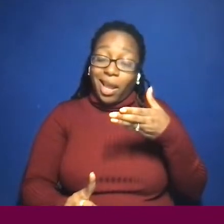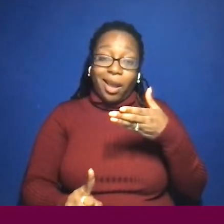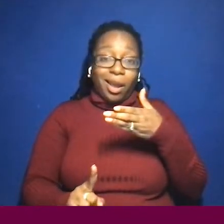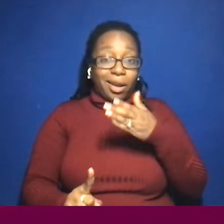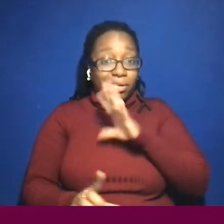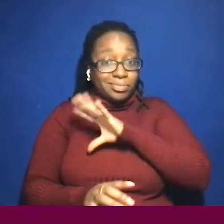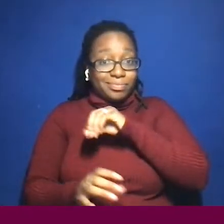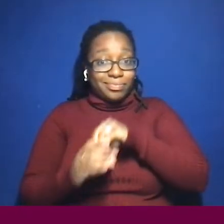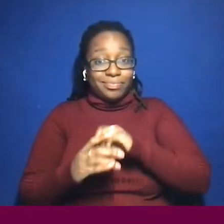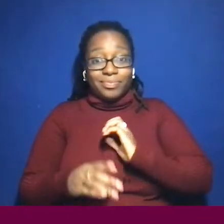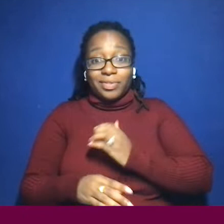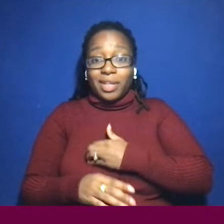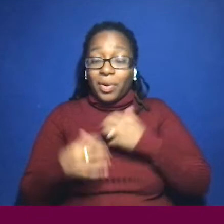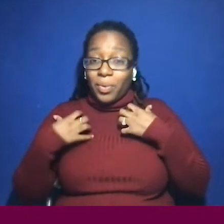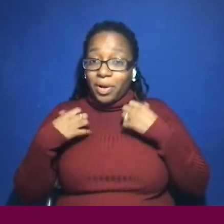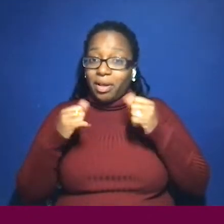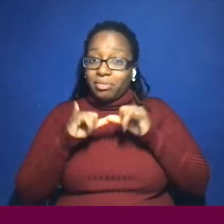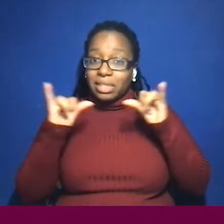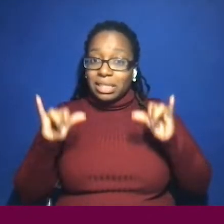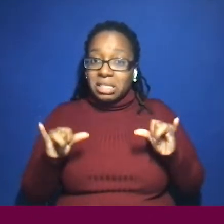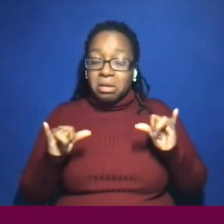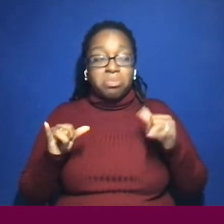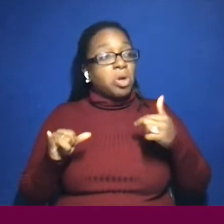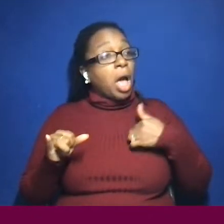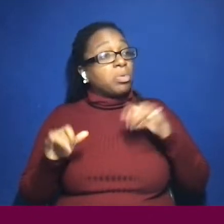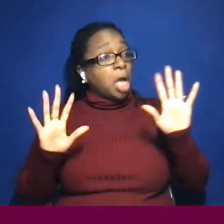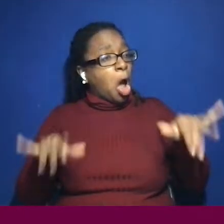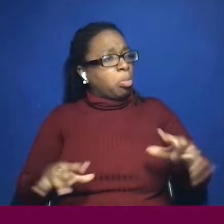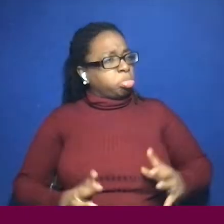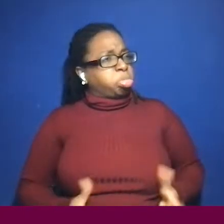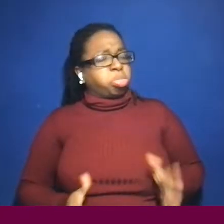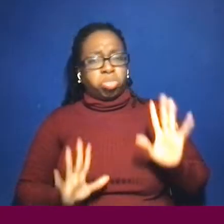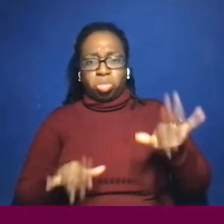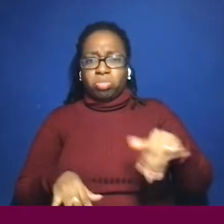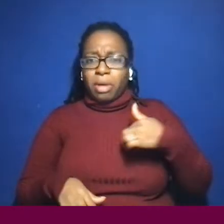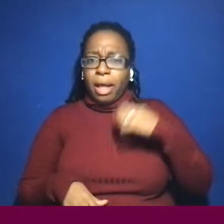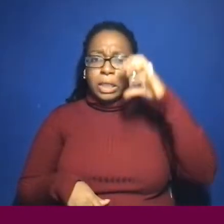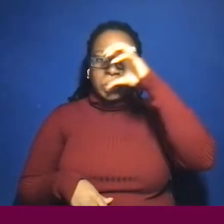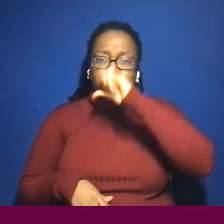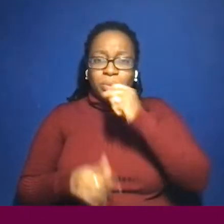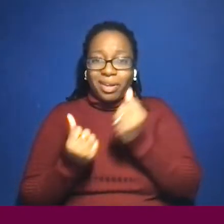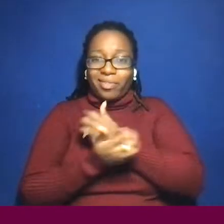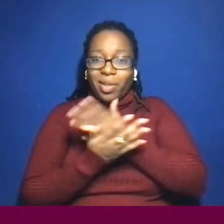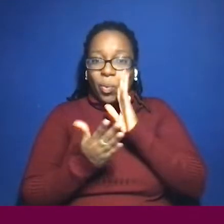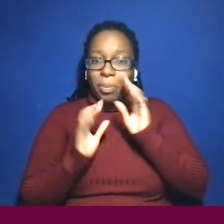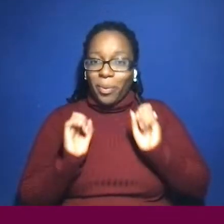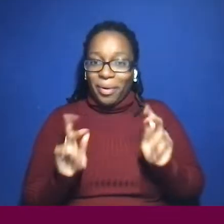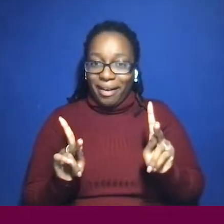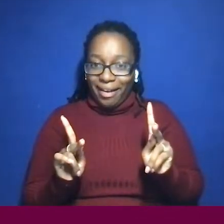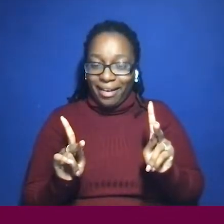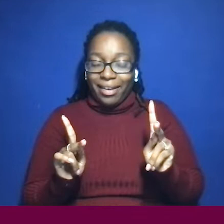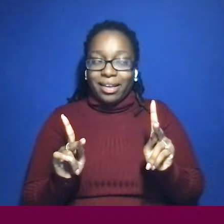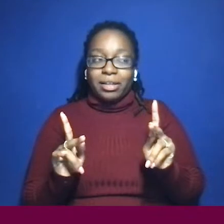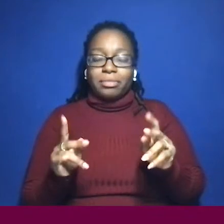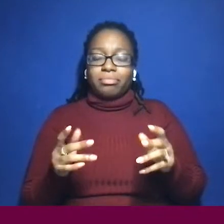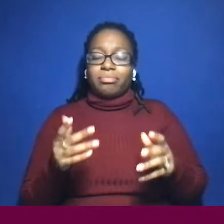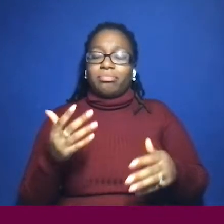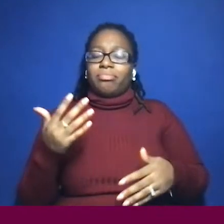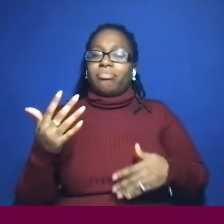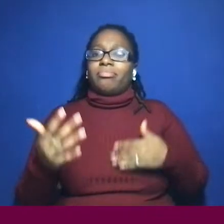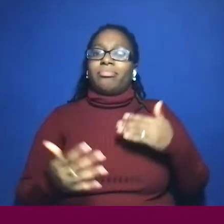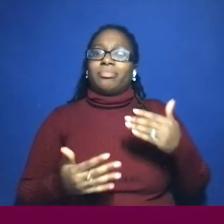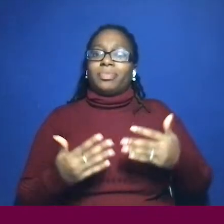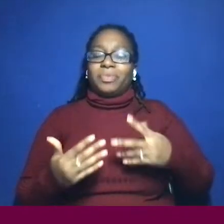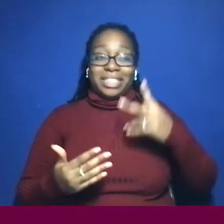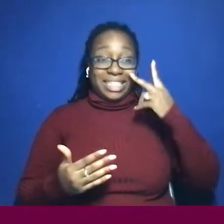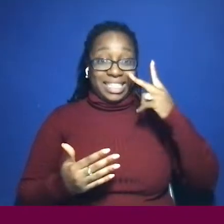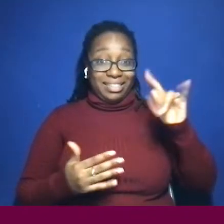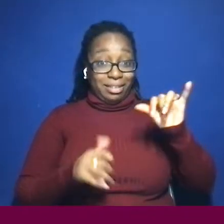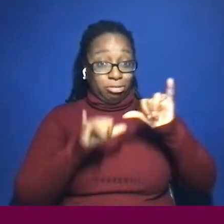So yeah, just that assumption was there. And seeing the utter failures of the infrastructure,